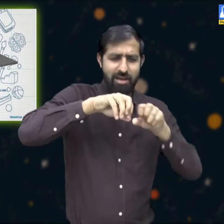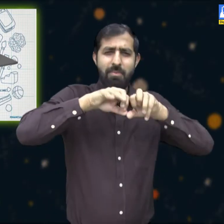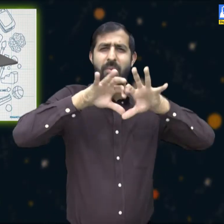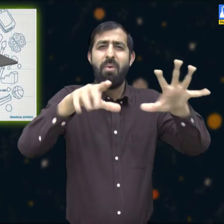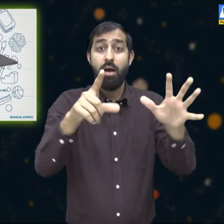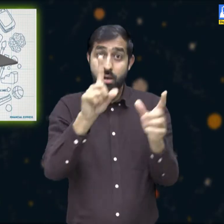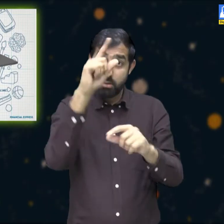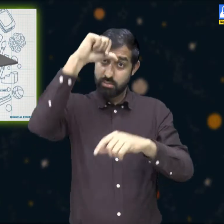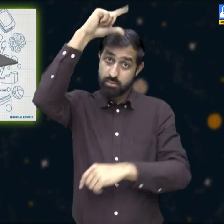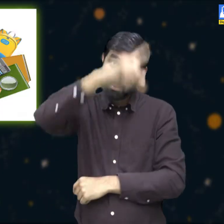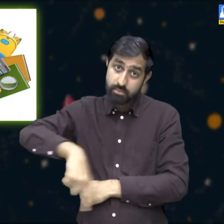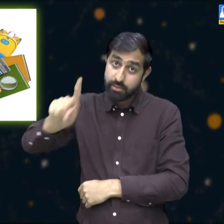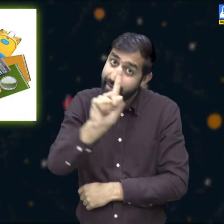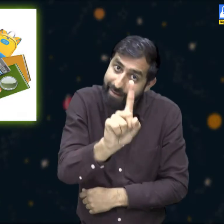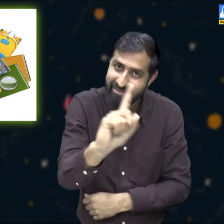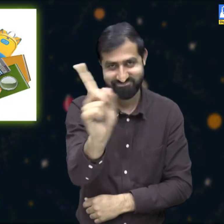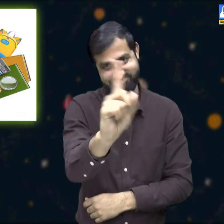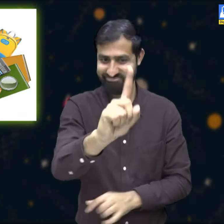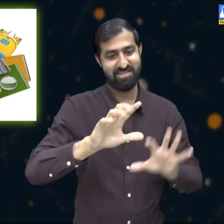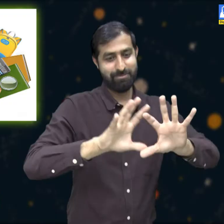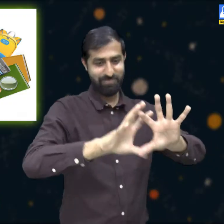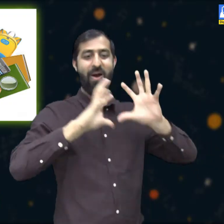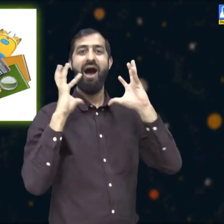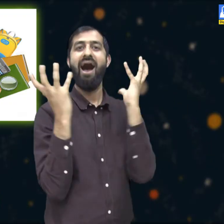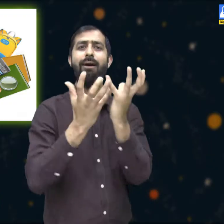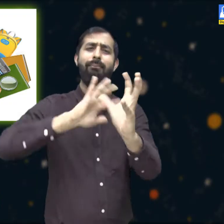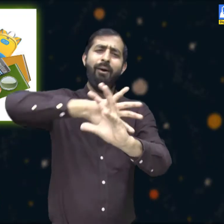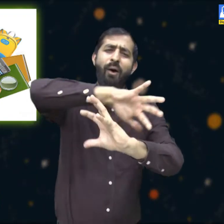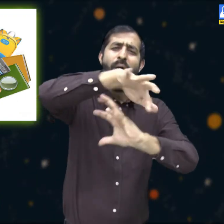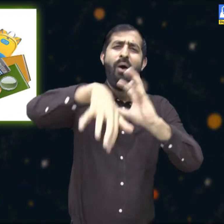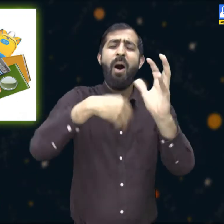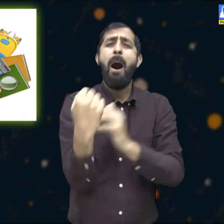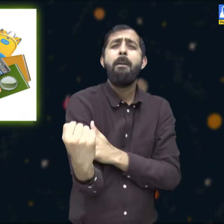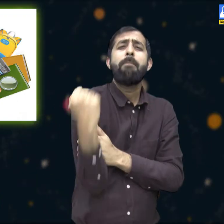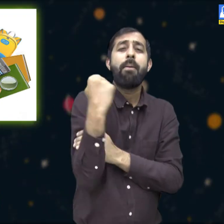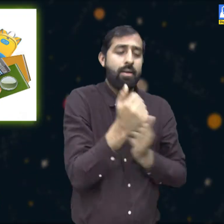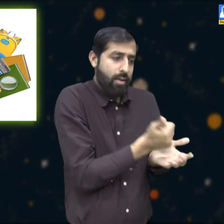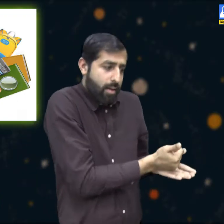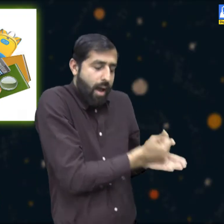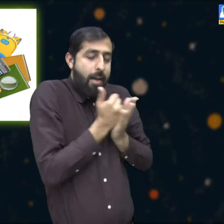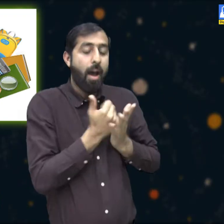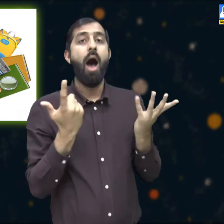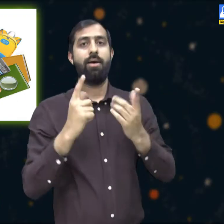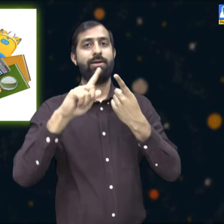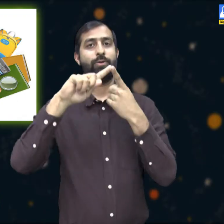These books helped people to become educated not only in India but across the globe.